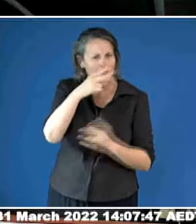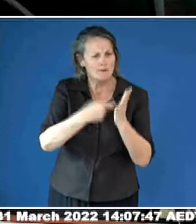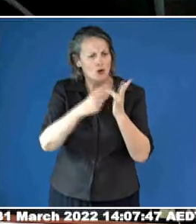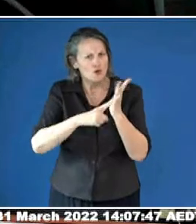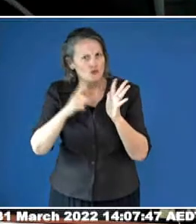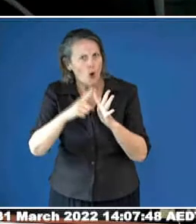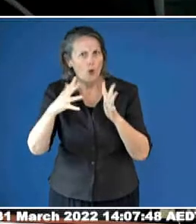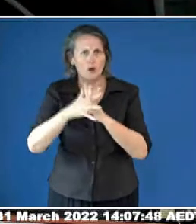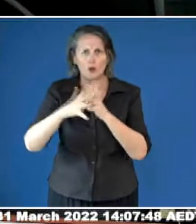It doesn't have to be long.